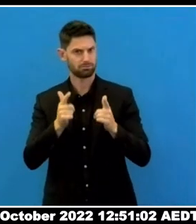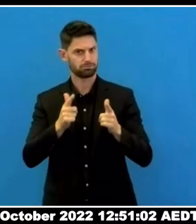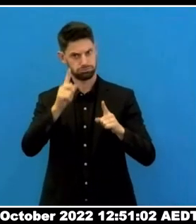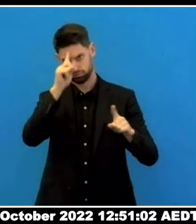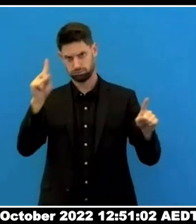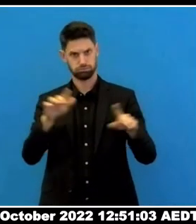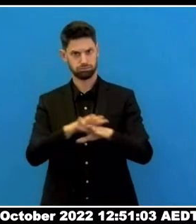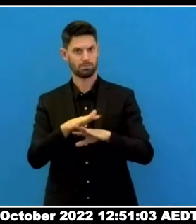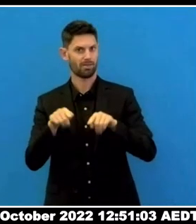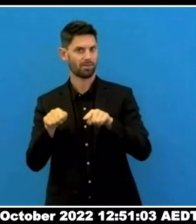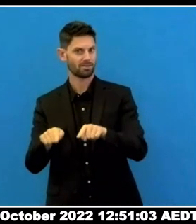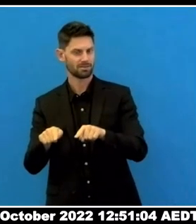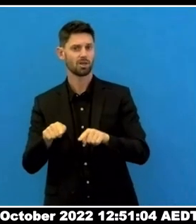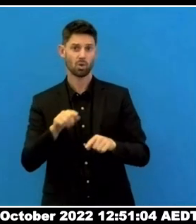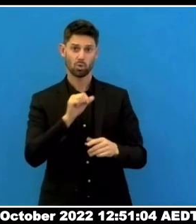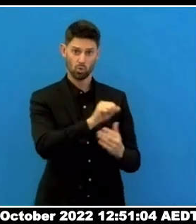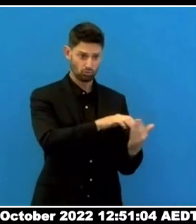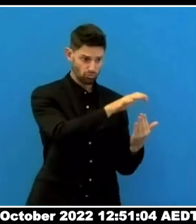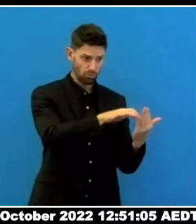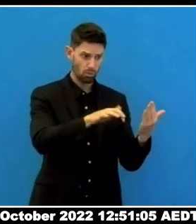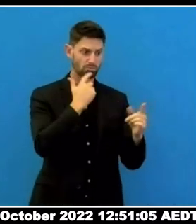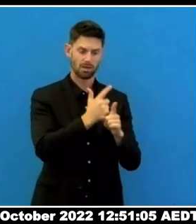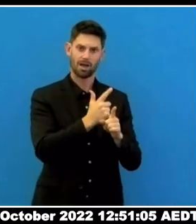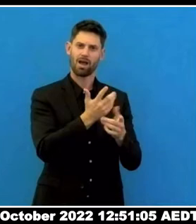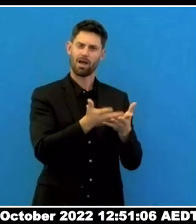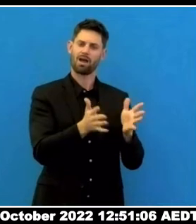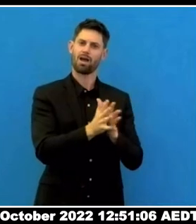about removing barriers and supporting best practice models?